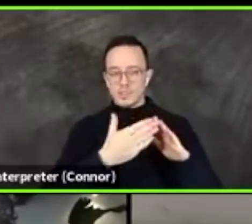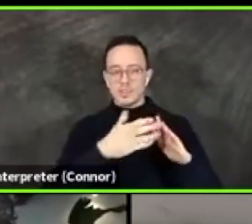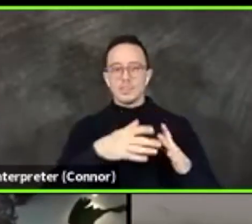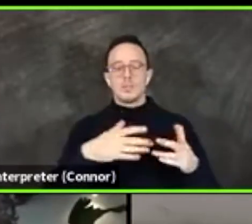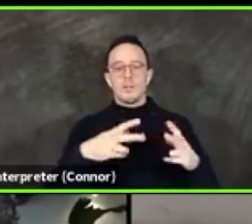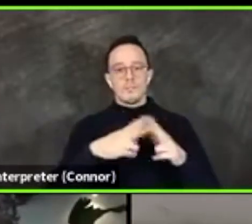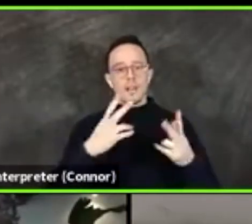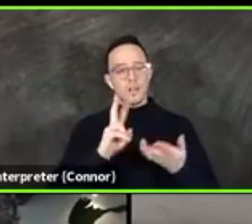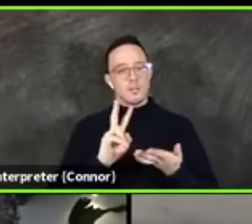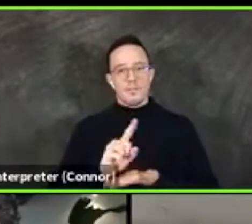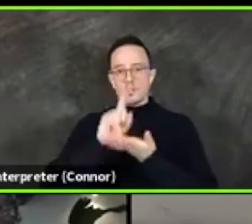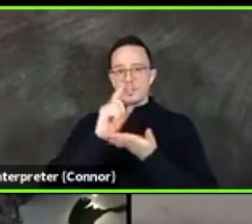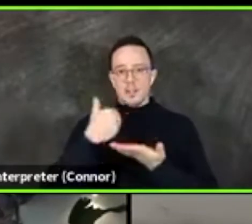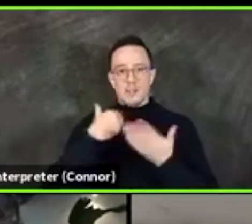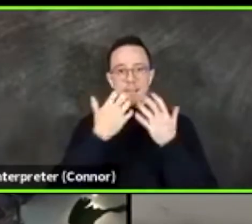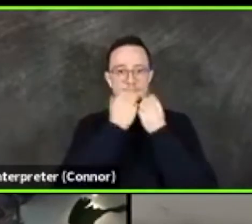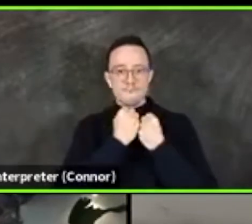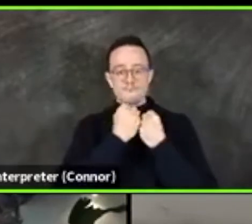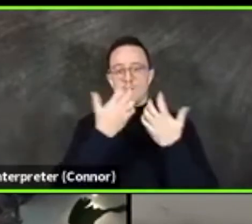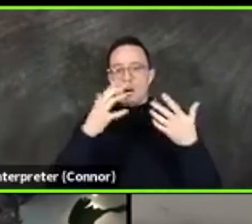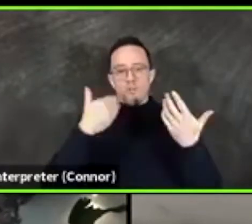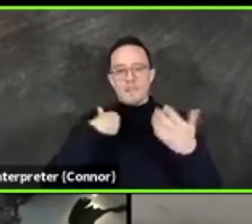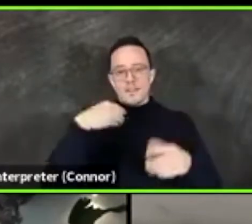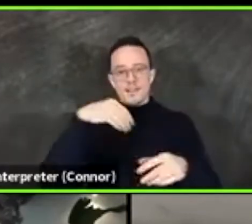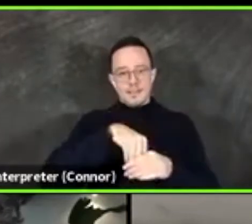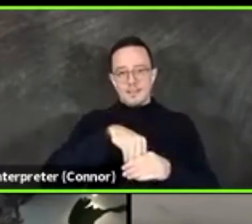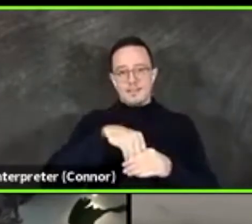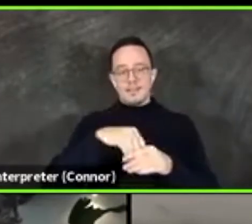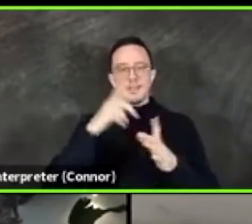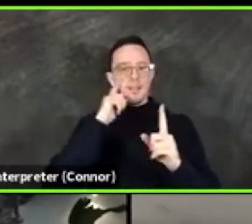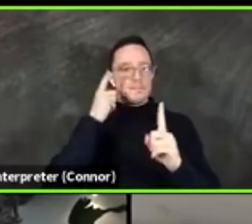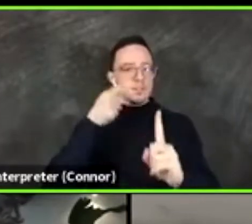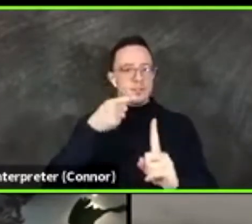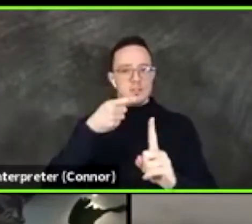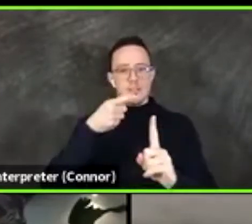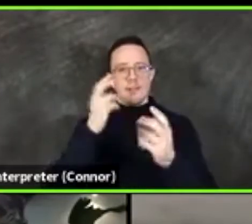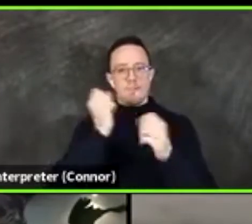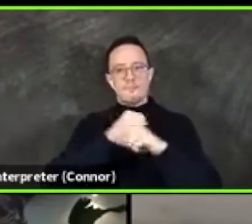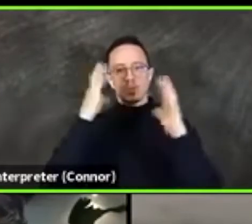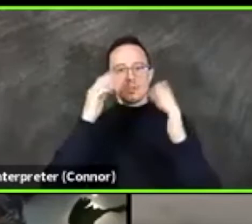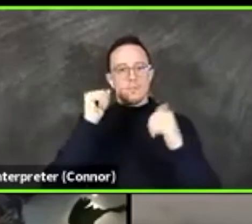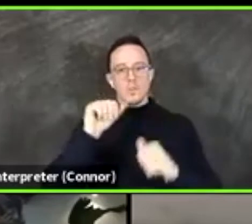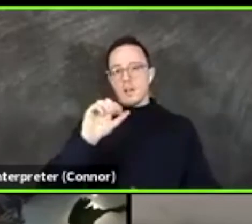THE MISSION AND THE VISION OF ABRON ARTS CENTER, WHICH I DON'T ACTUALLY THINK